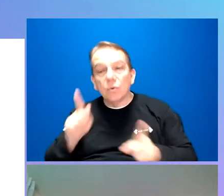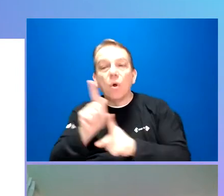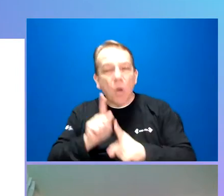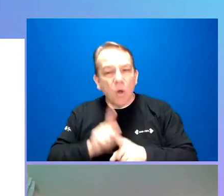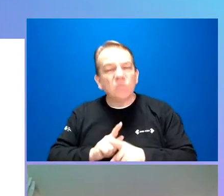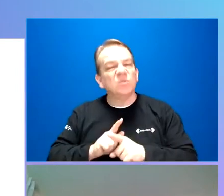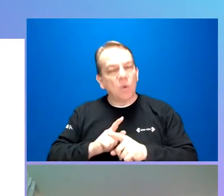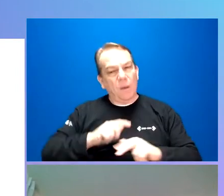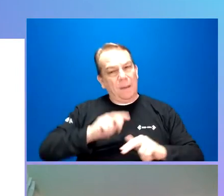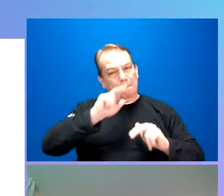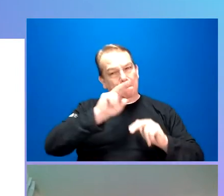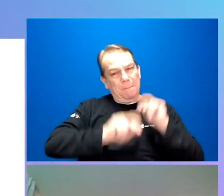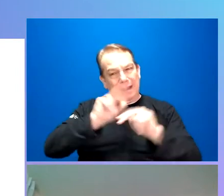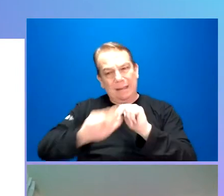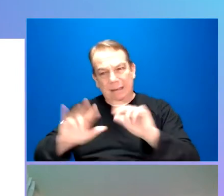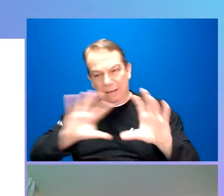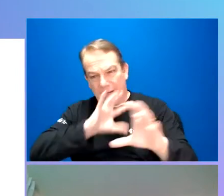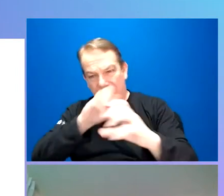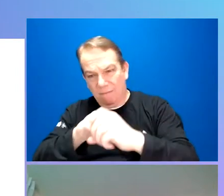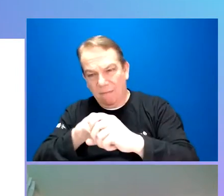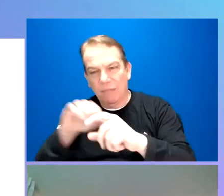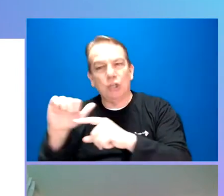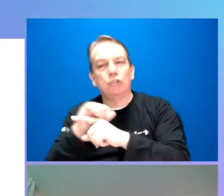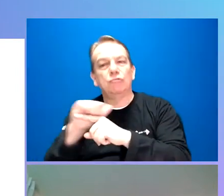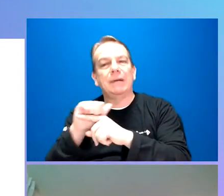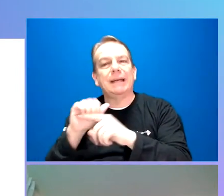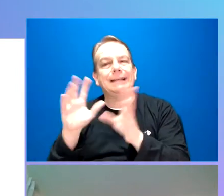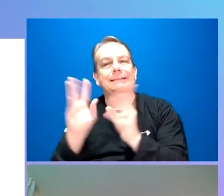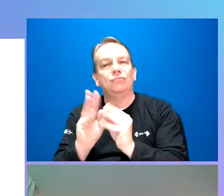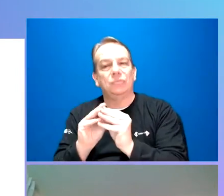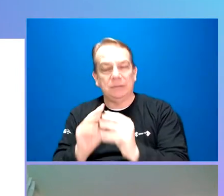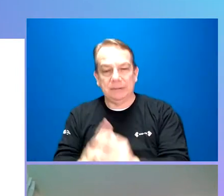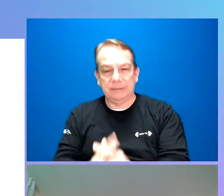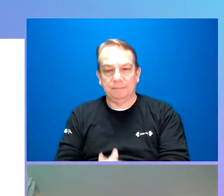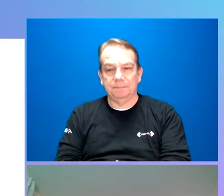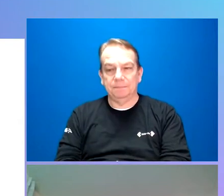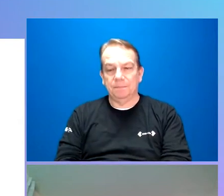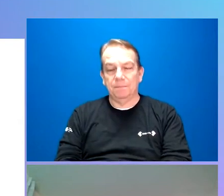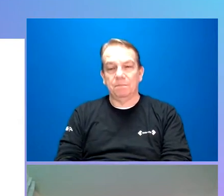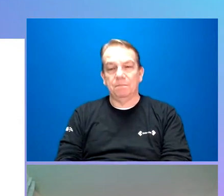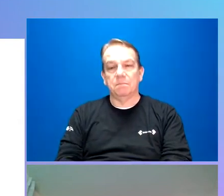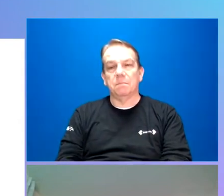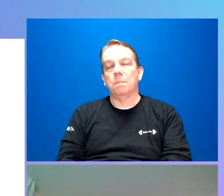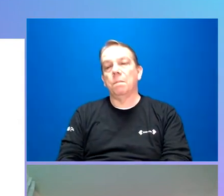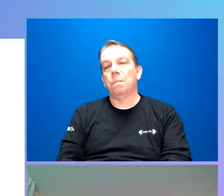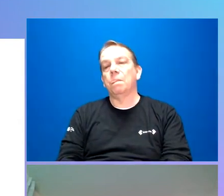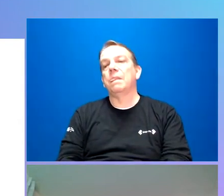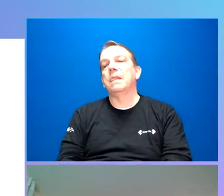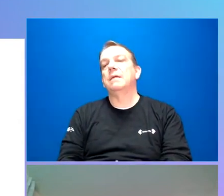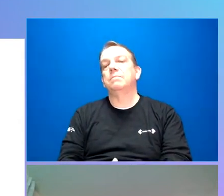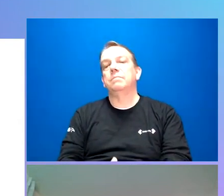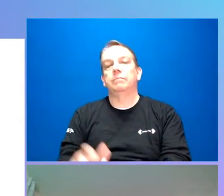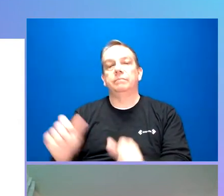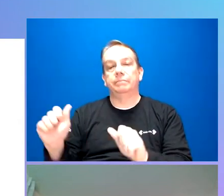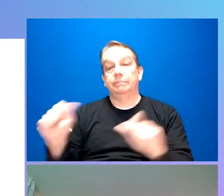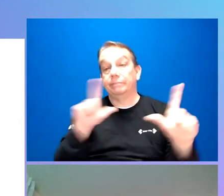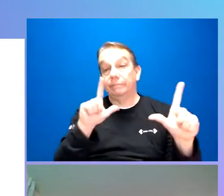these training sessions as I